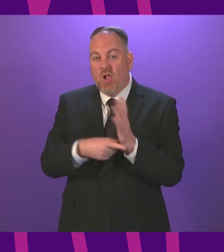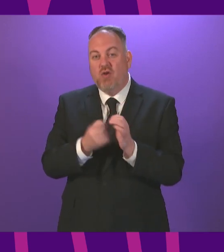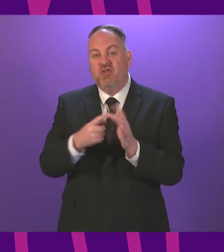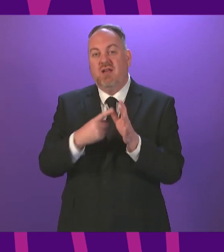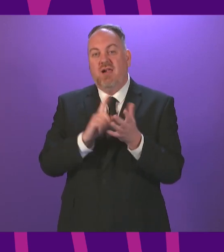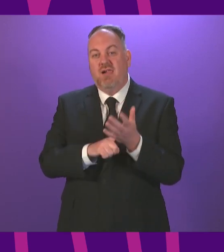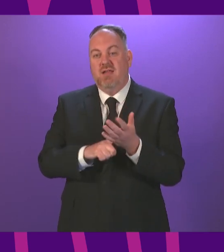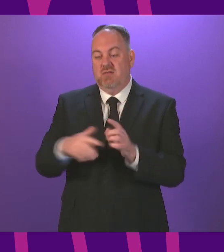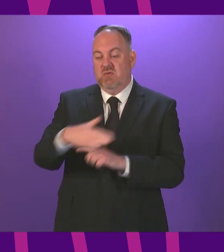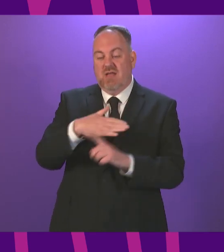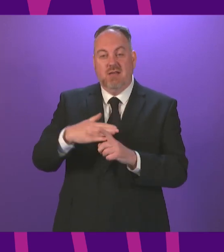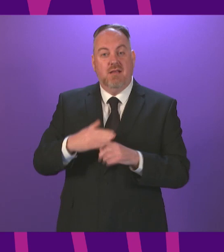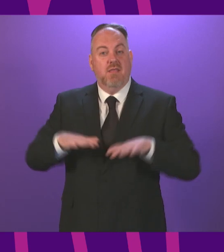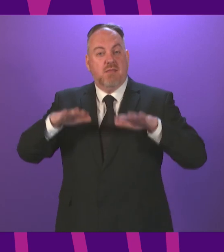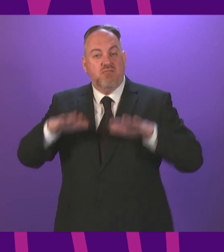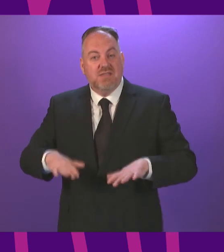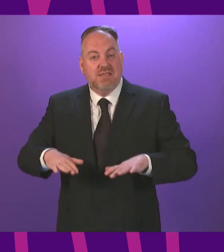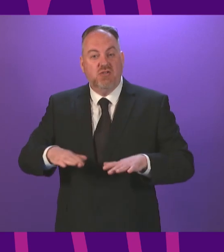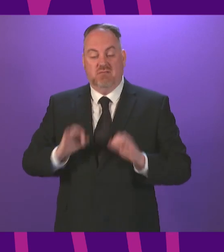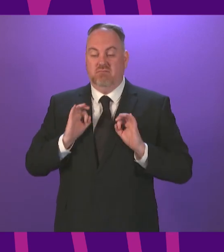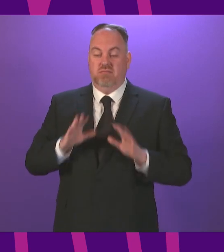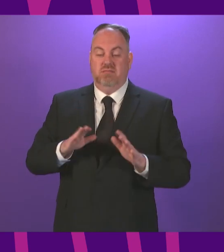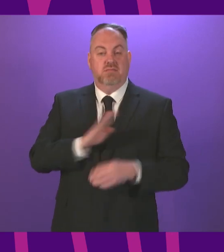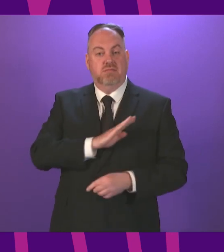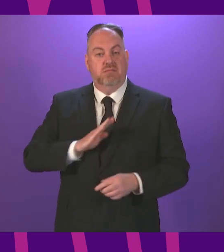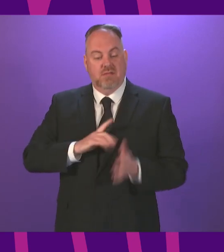he was no stranger to Holyrood—both the palace and the Parliament—and he hosted numerous